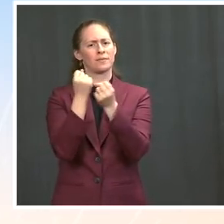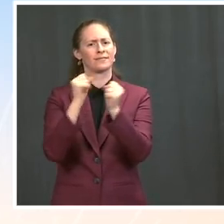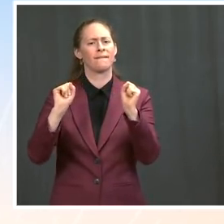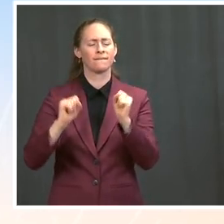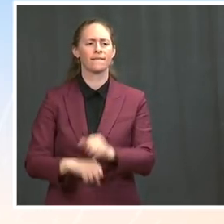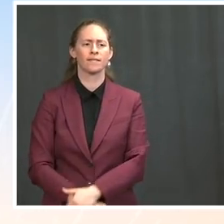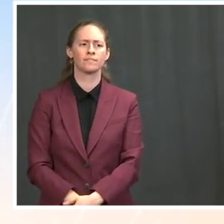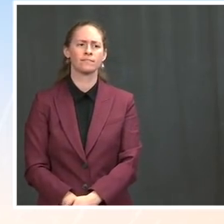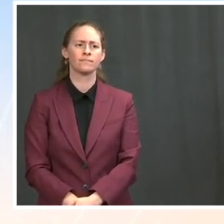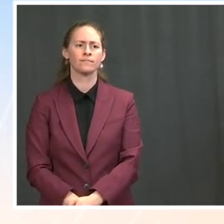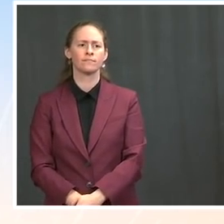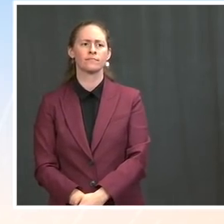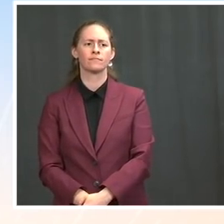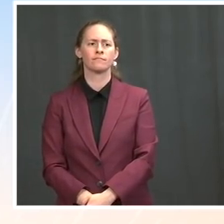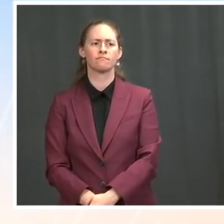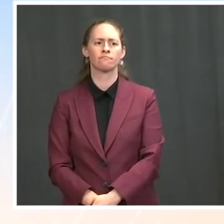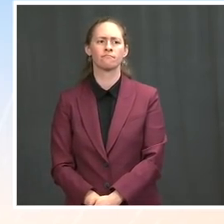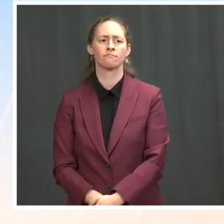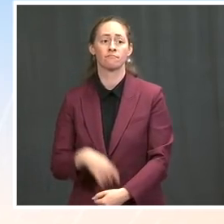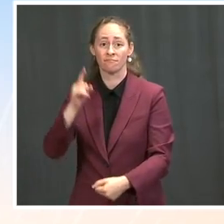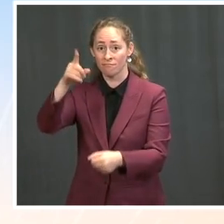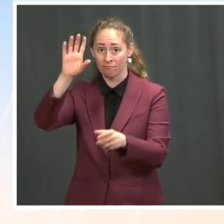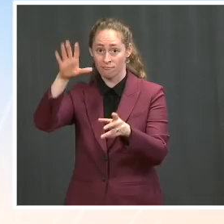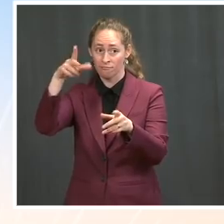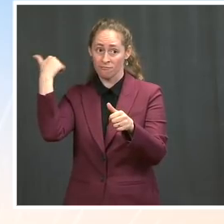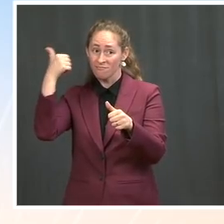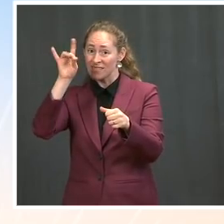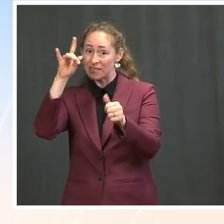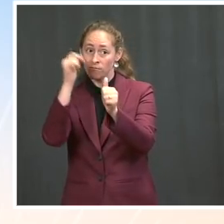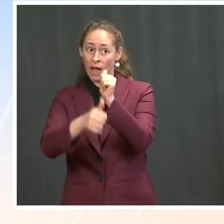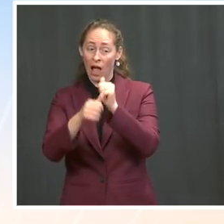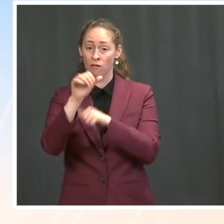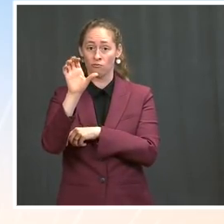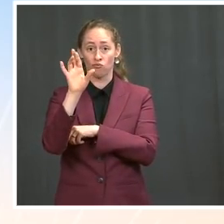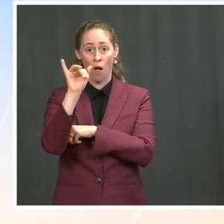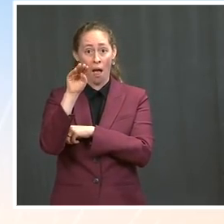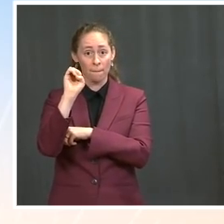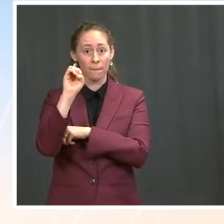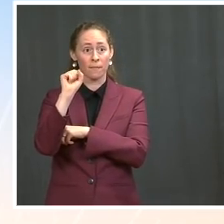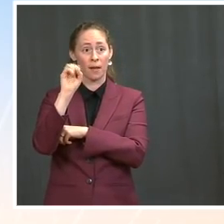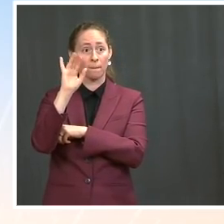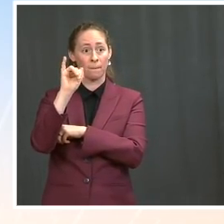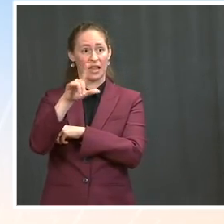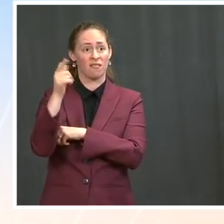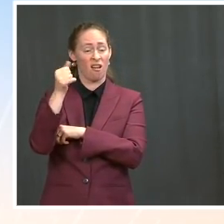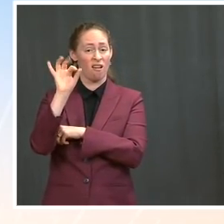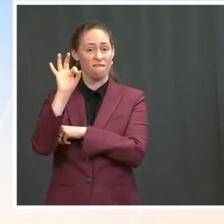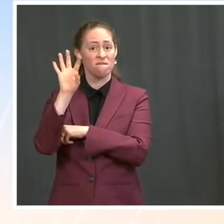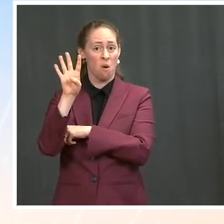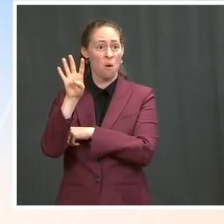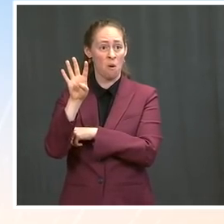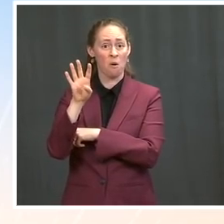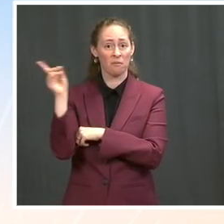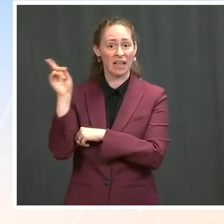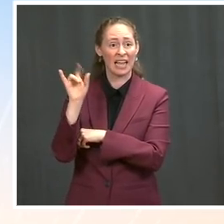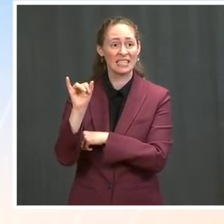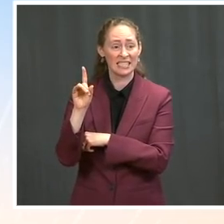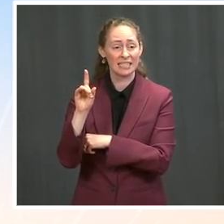He's spoken himself to differences -- things he would stand by, things he would -- might do differently. But I wouldn't see this as a response to that,